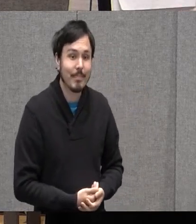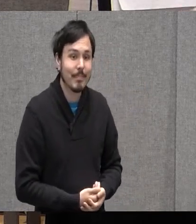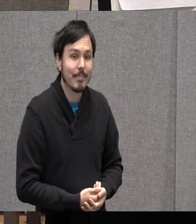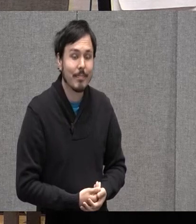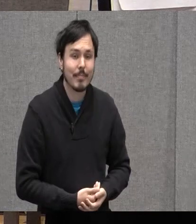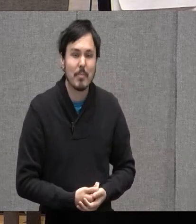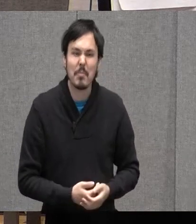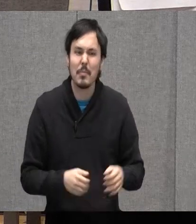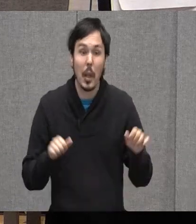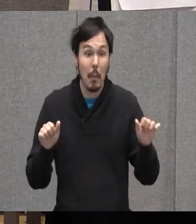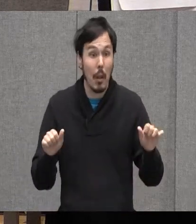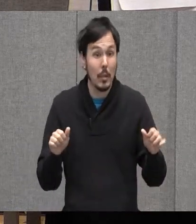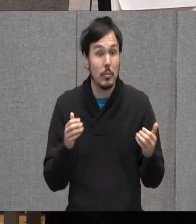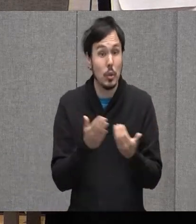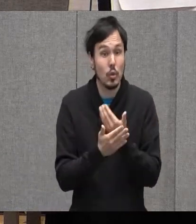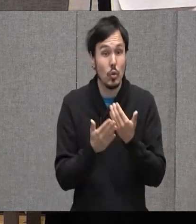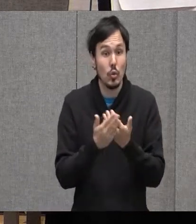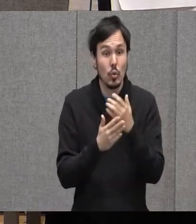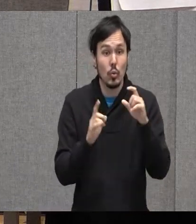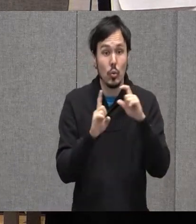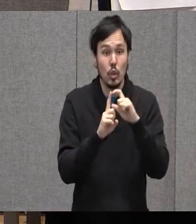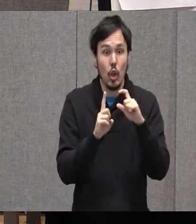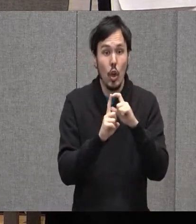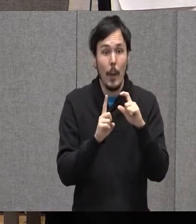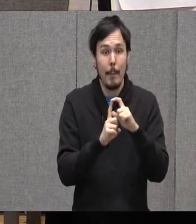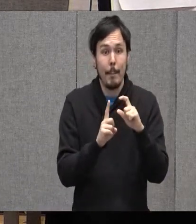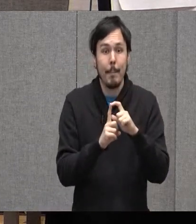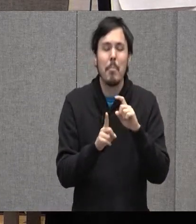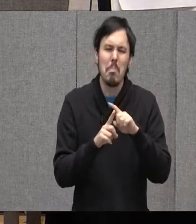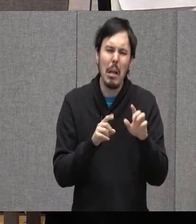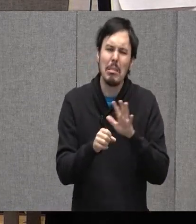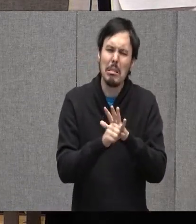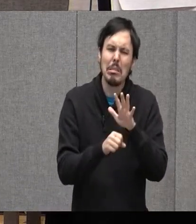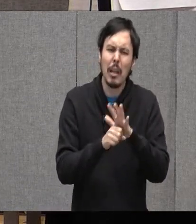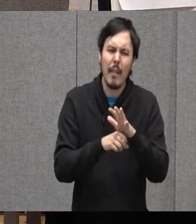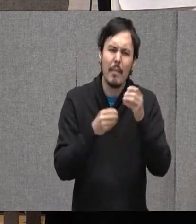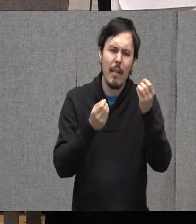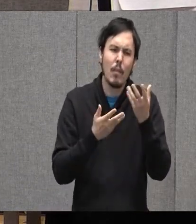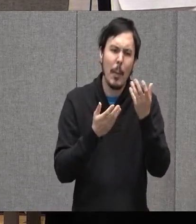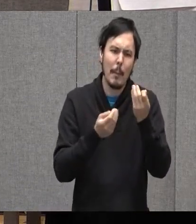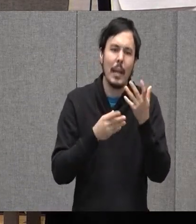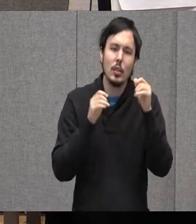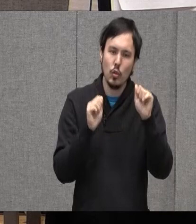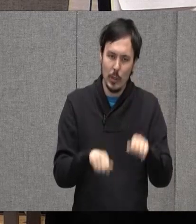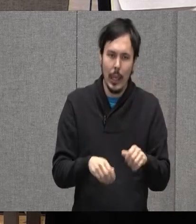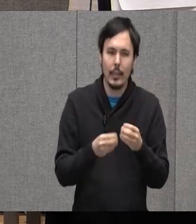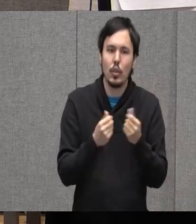This may be a new term, but it's just enough information that you're gonna need to be able to solve.